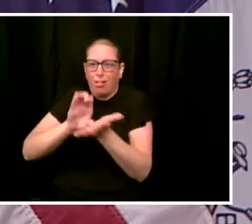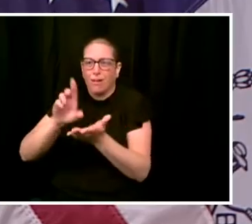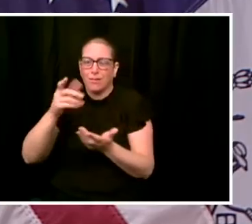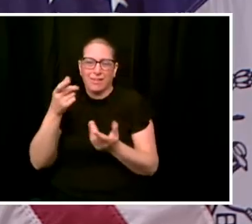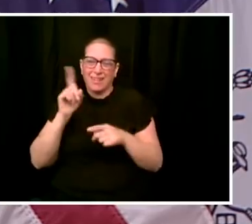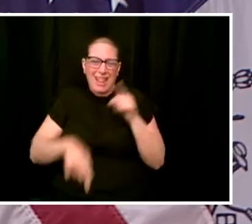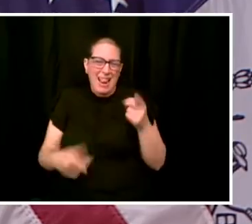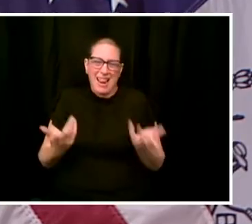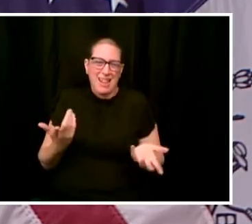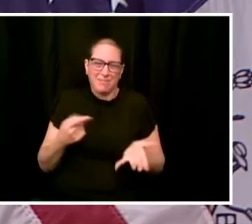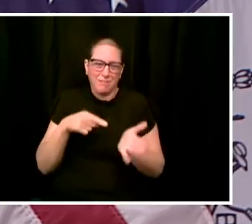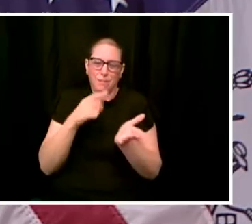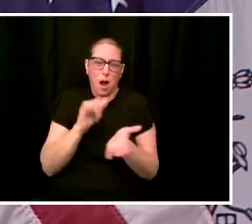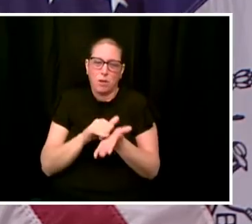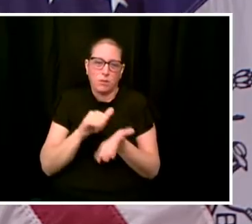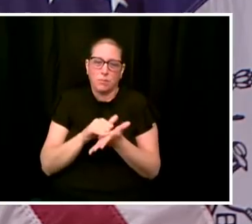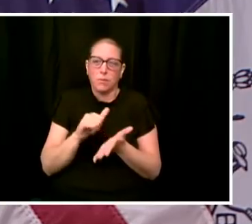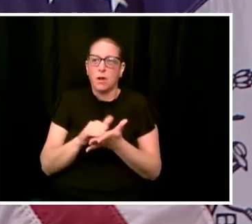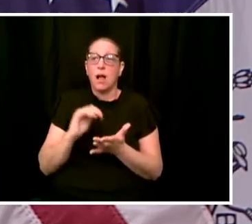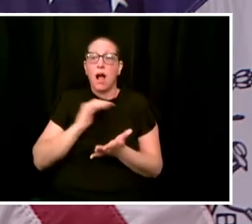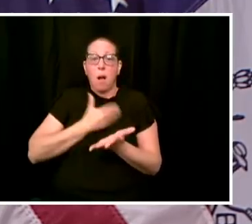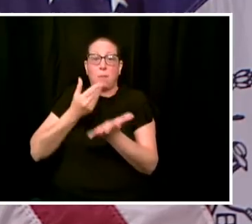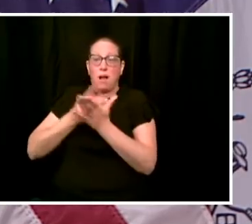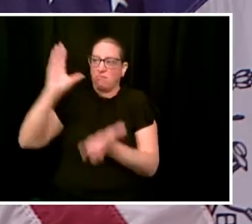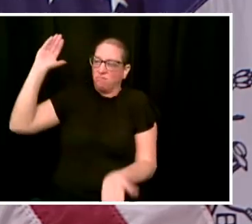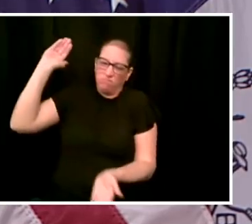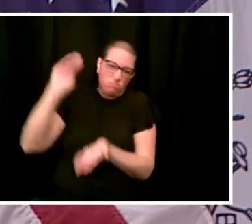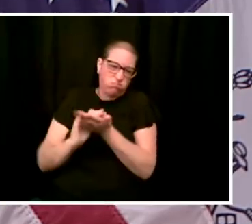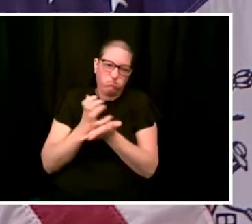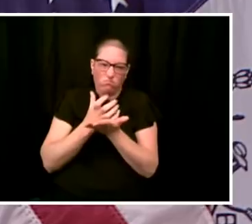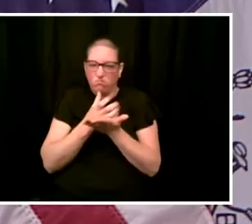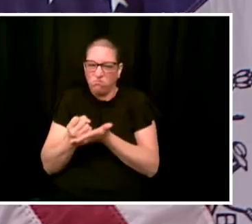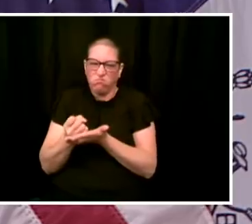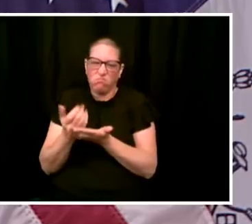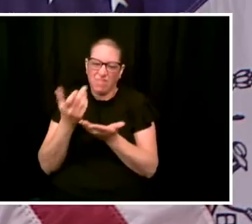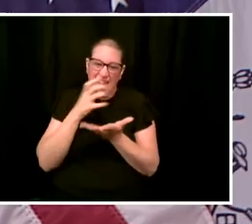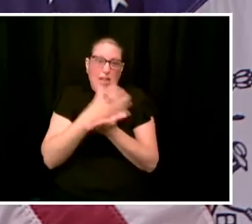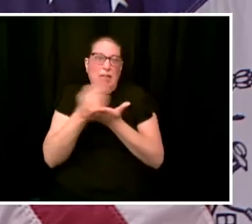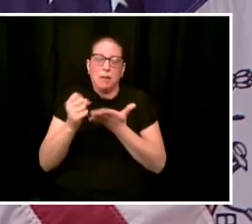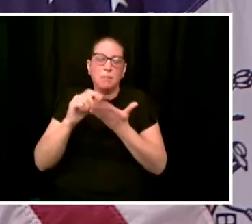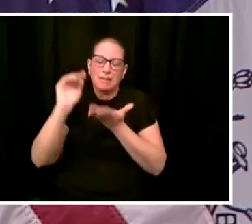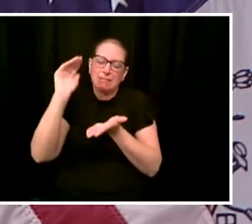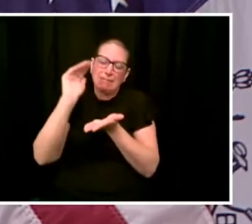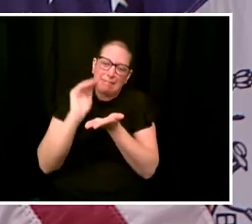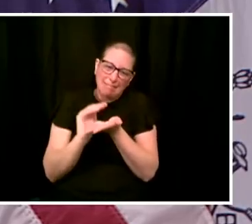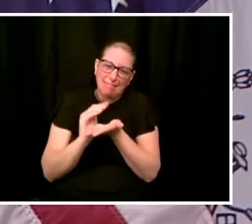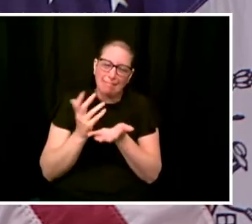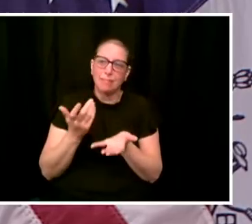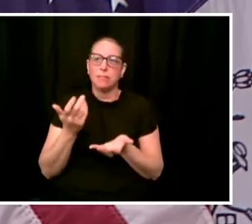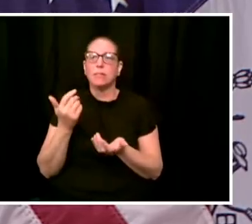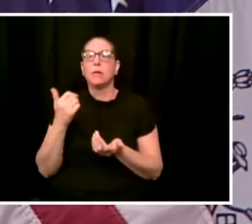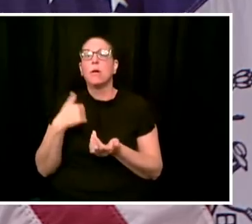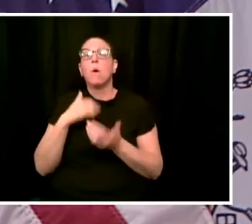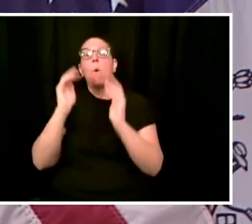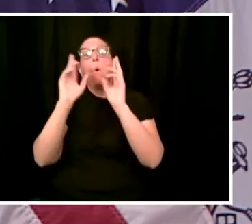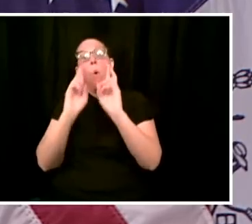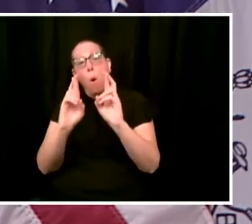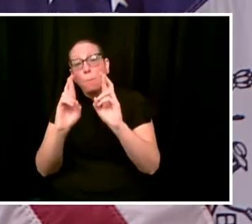HARD TODO VGIEN THAT WE'RE IN THE